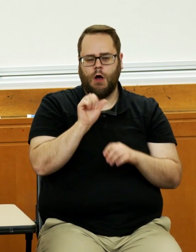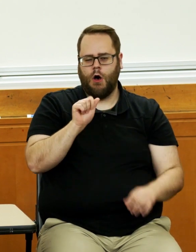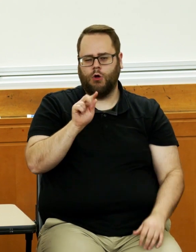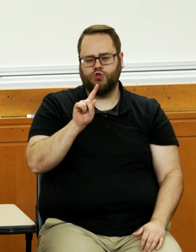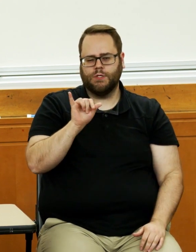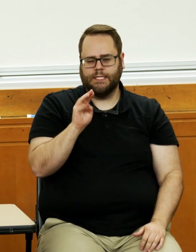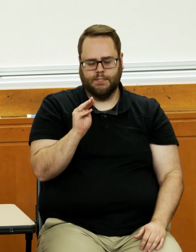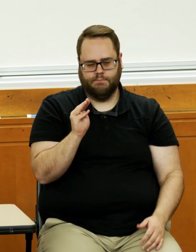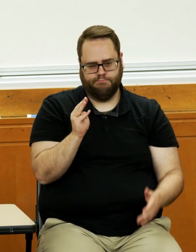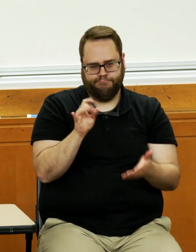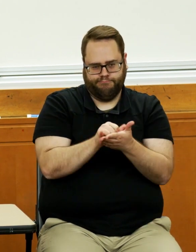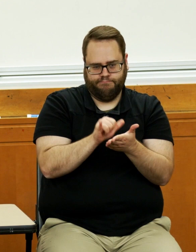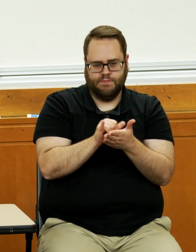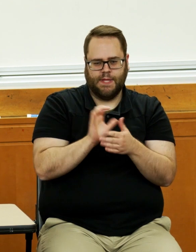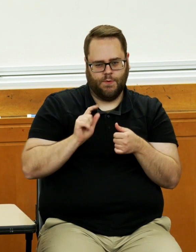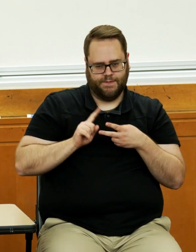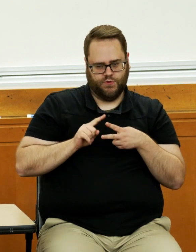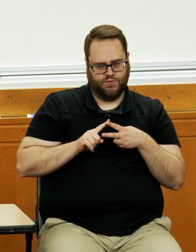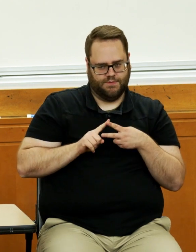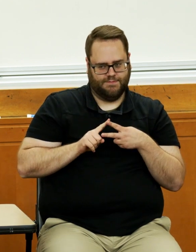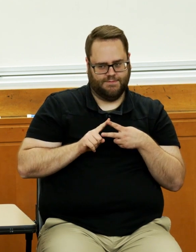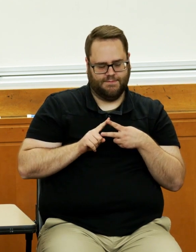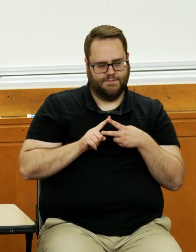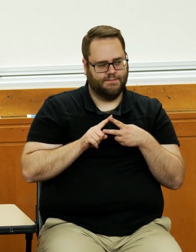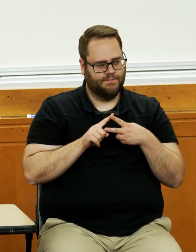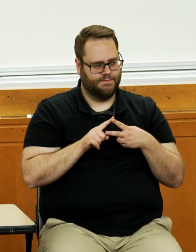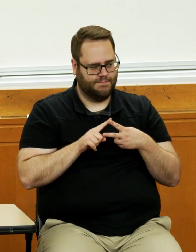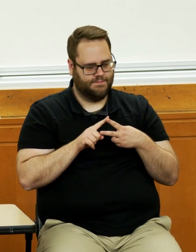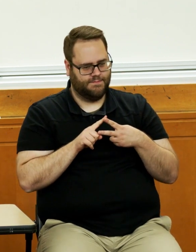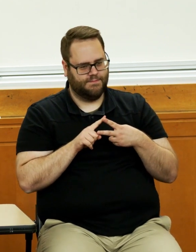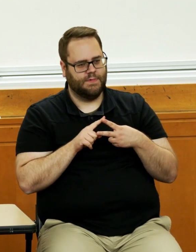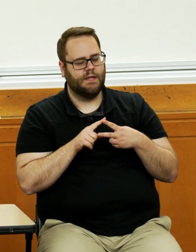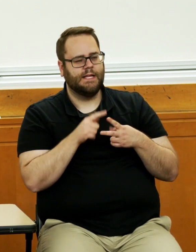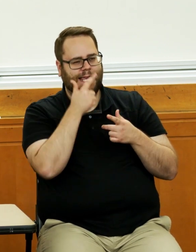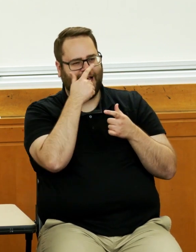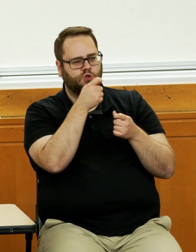Anyway, that was the first one so… So, interest conver-. I mean, I think